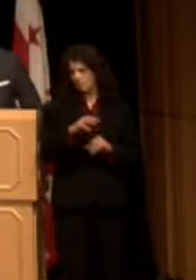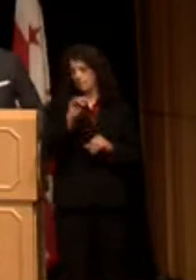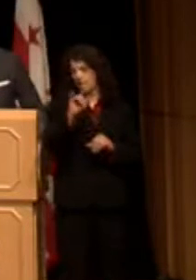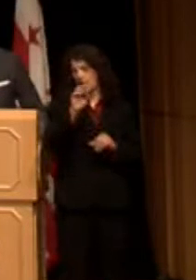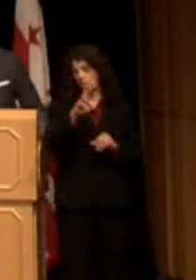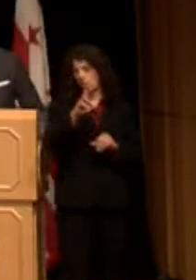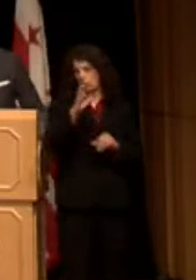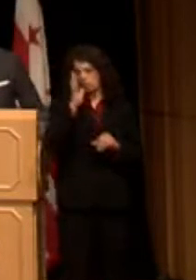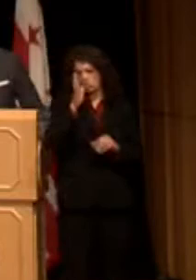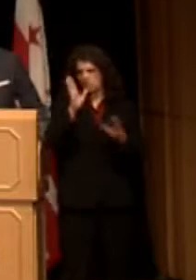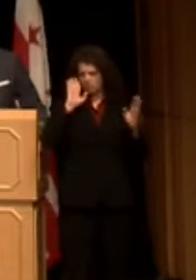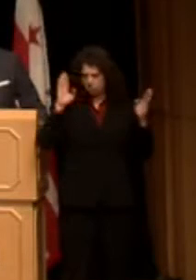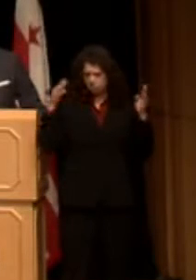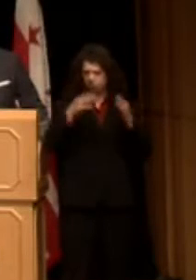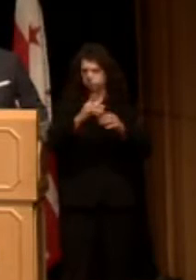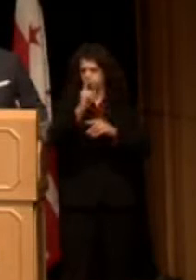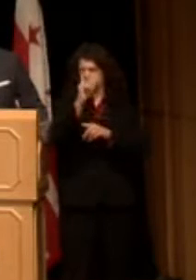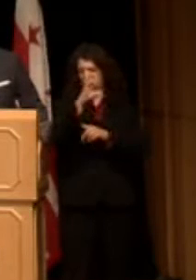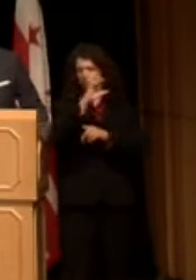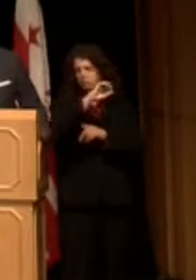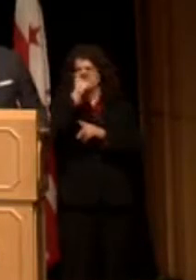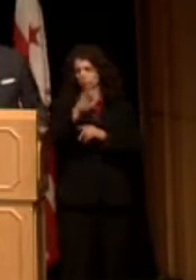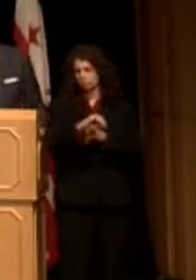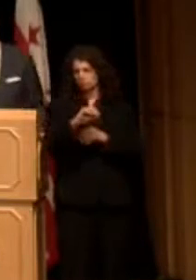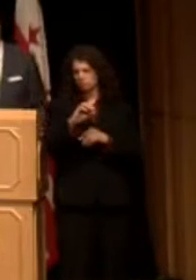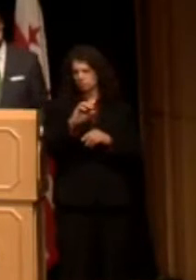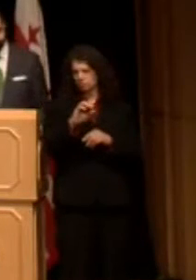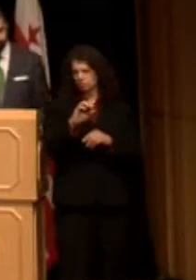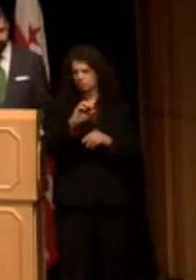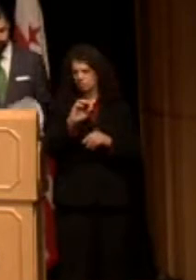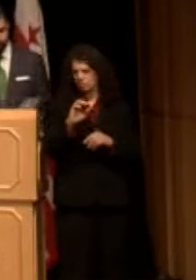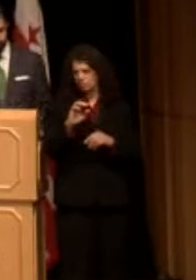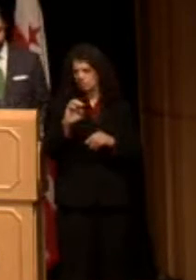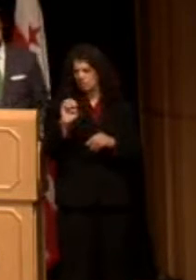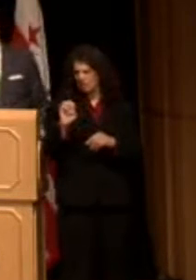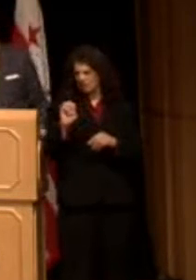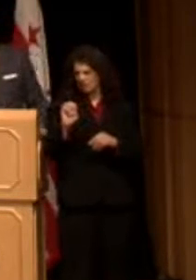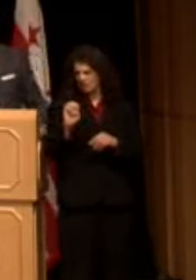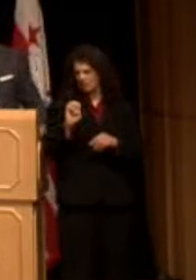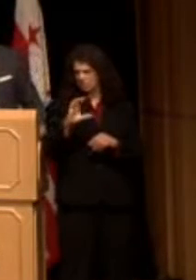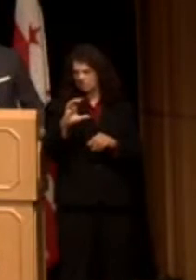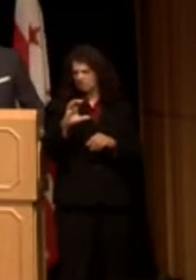CBE PARTICIPATION ON THIS PROJECT.